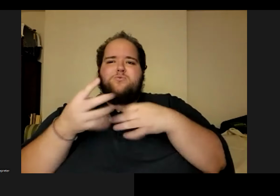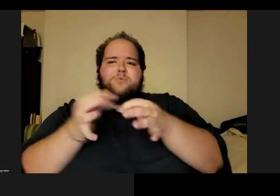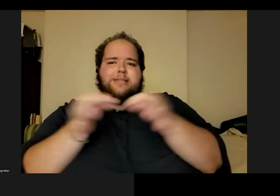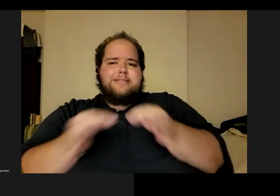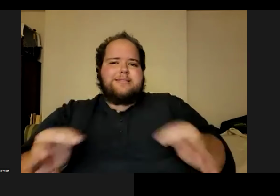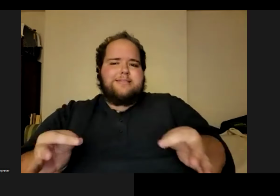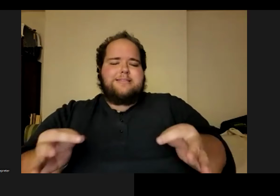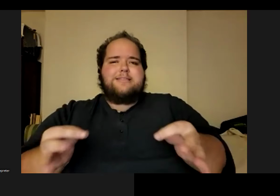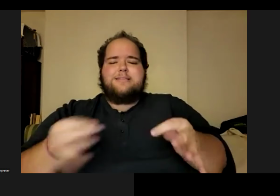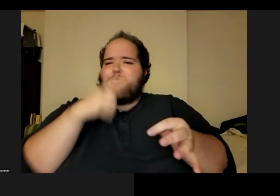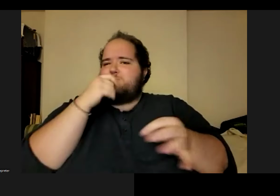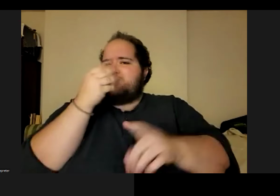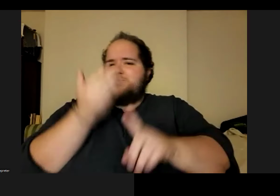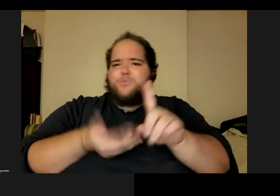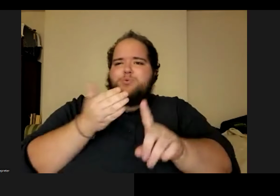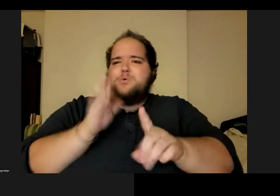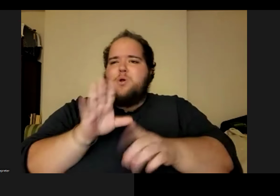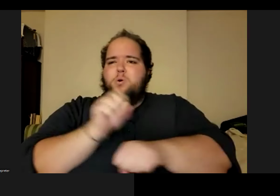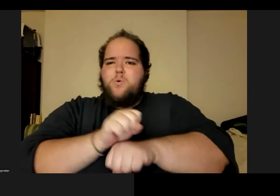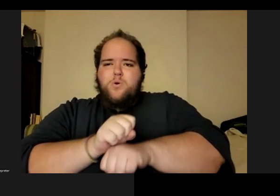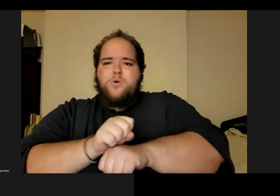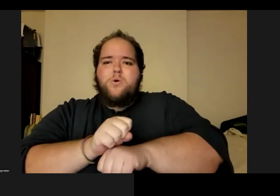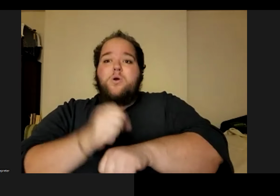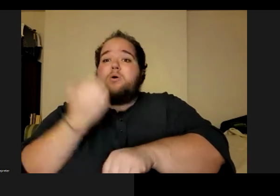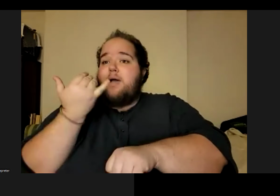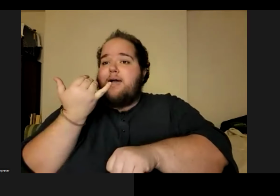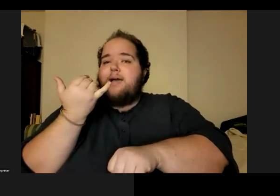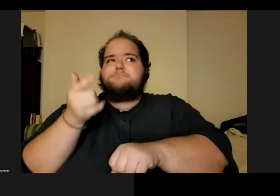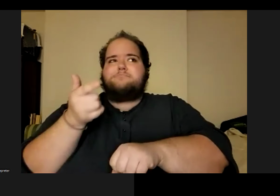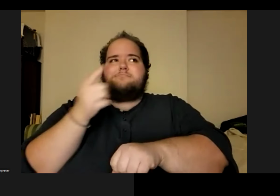just who you are like who you are Because people can…